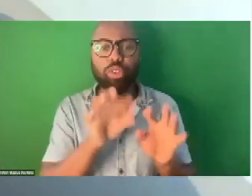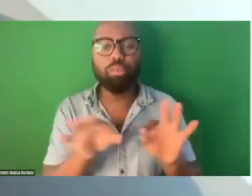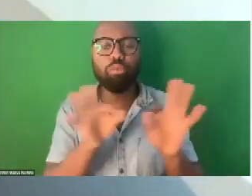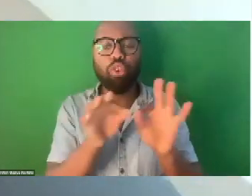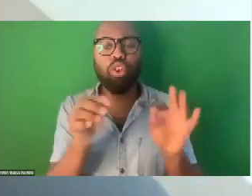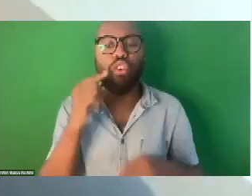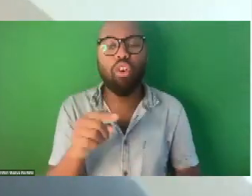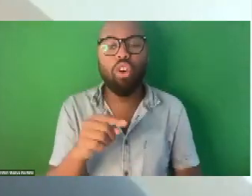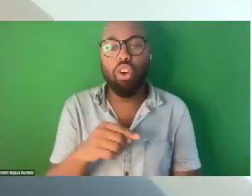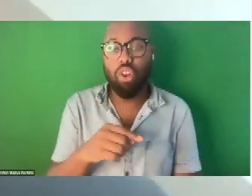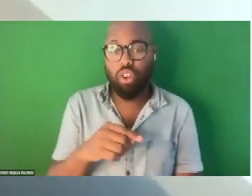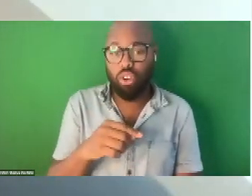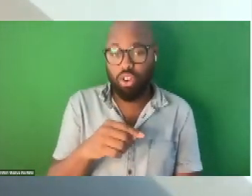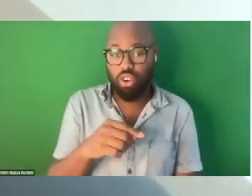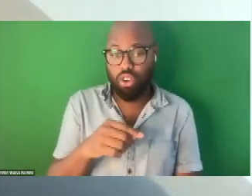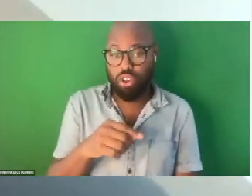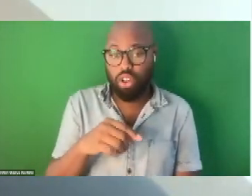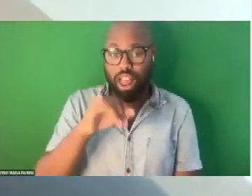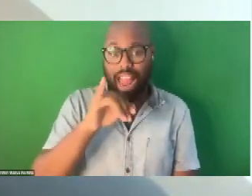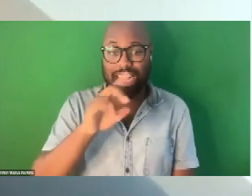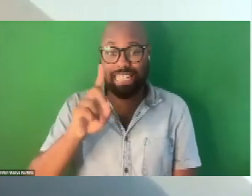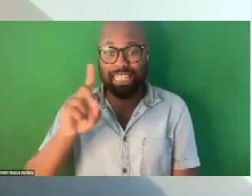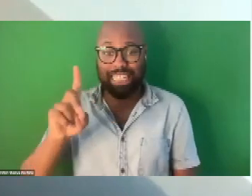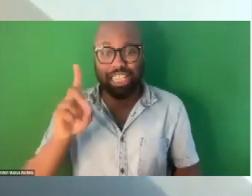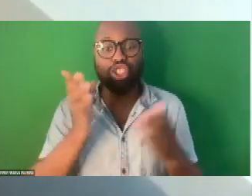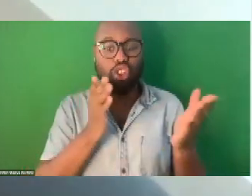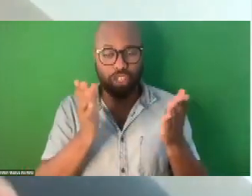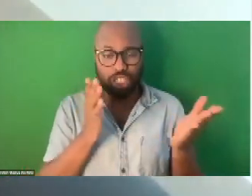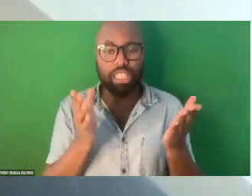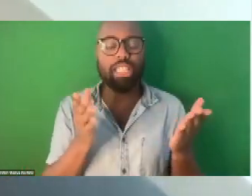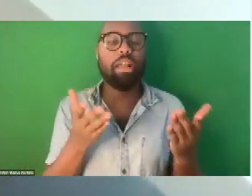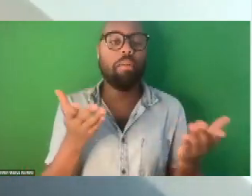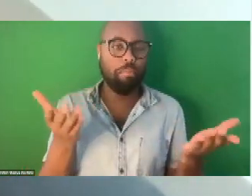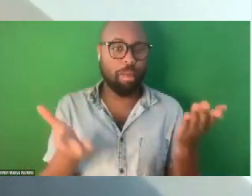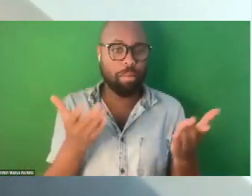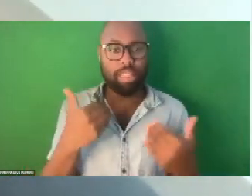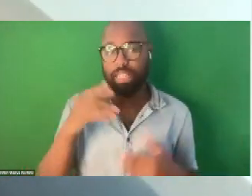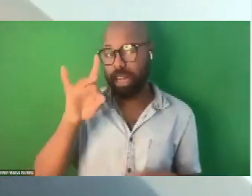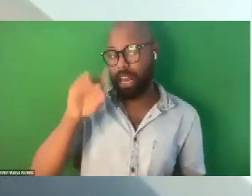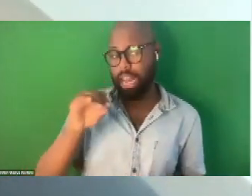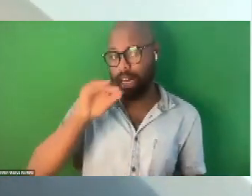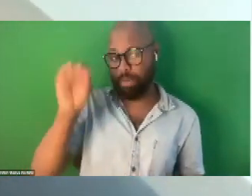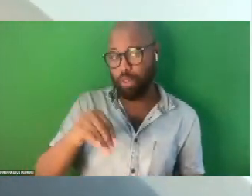And whether the 80% number or a different number might make sense there